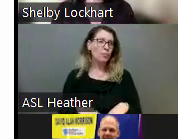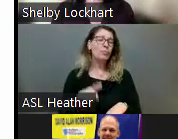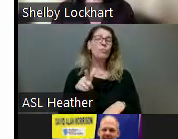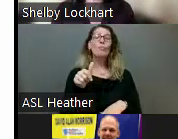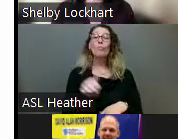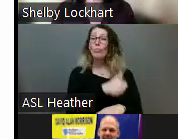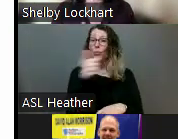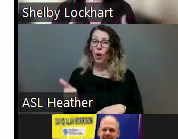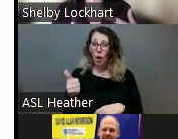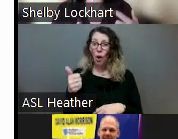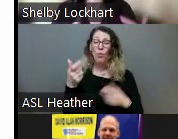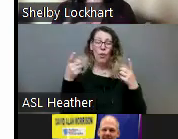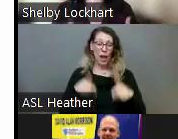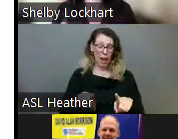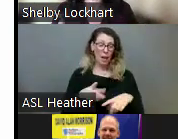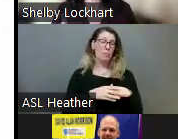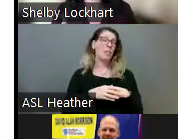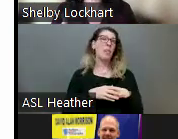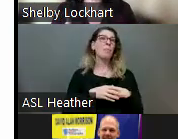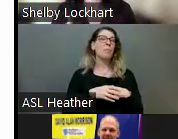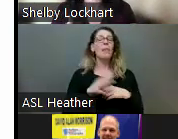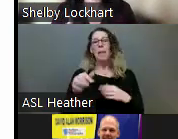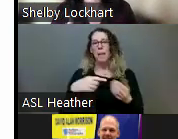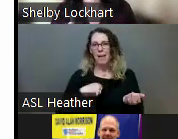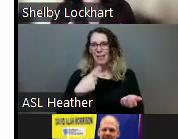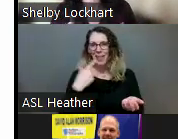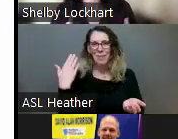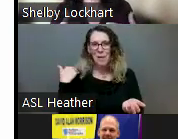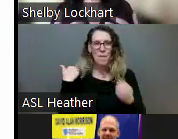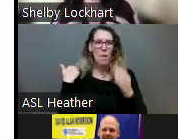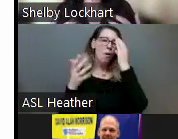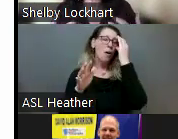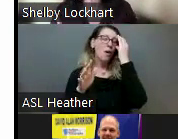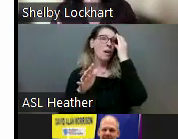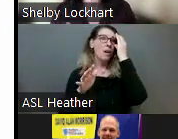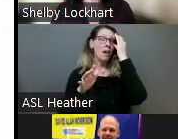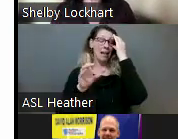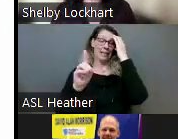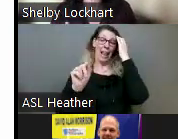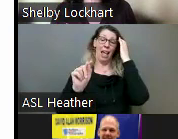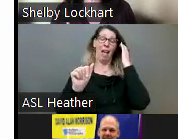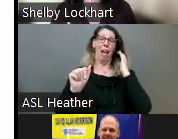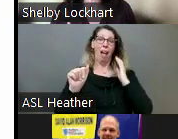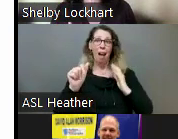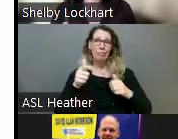teaming routines is what I said before - the data champion, your facilitator, they